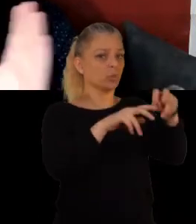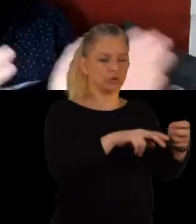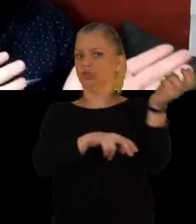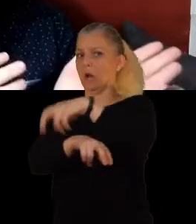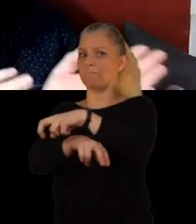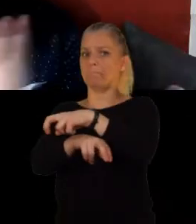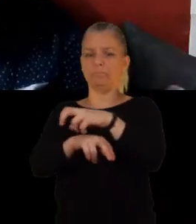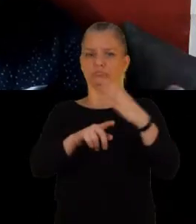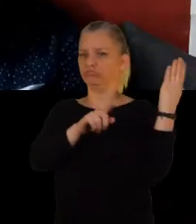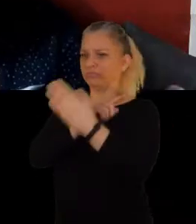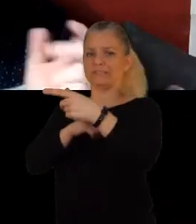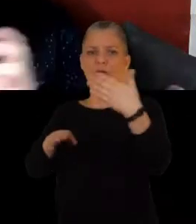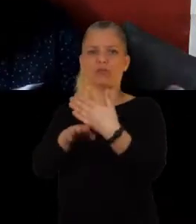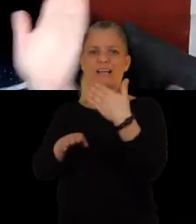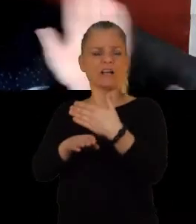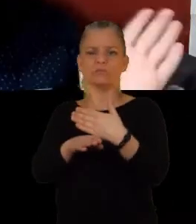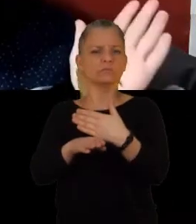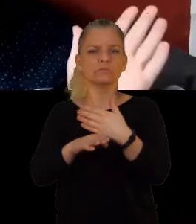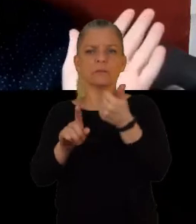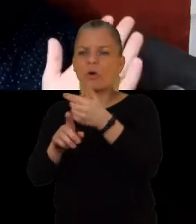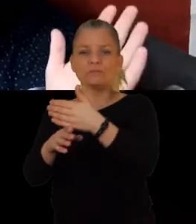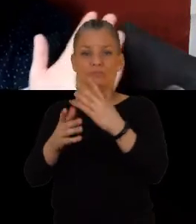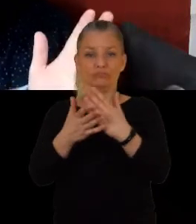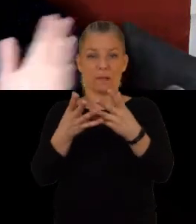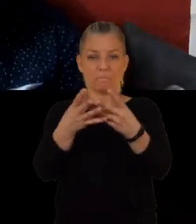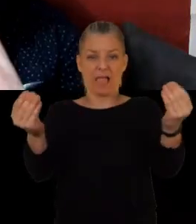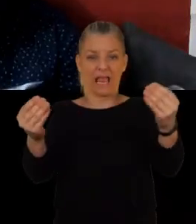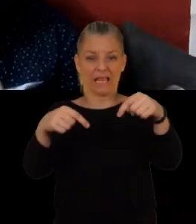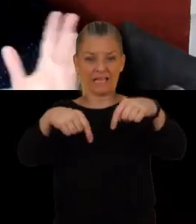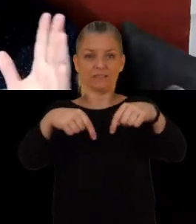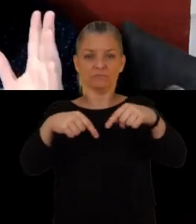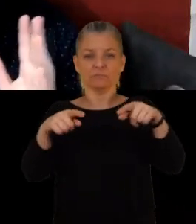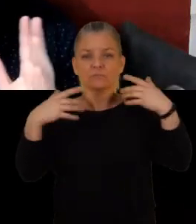straight out of high school to want to this is their career for now like no peer support worker